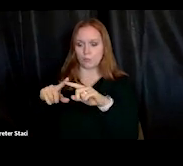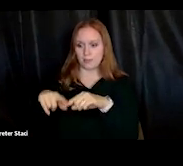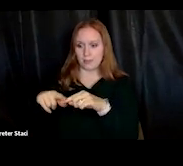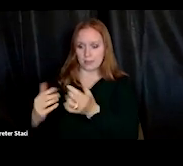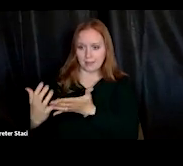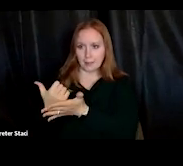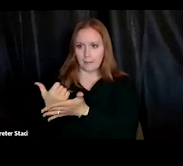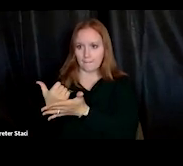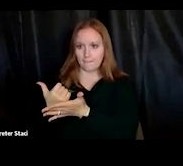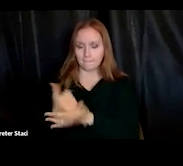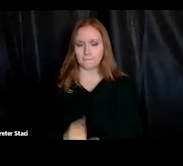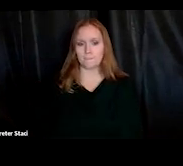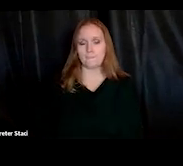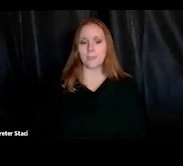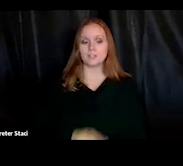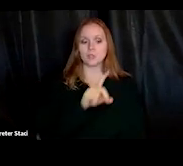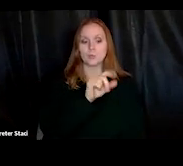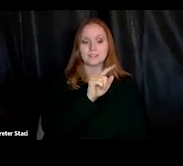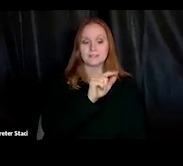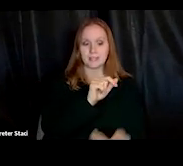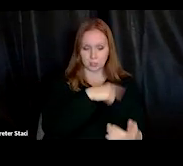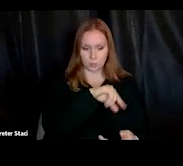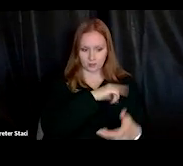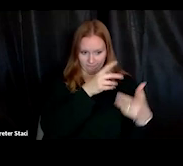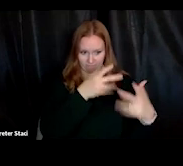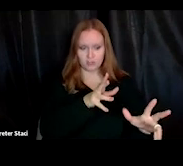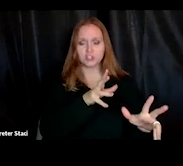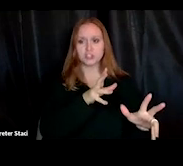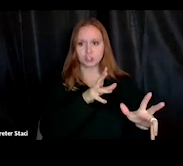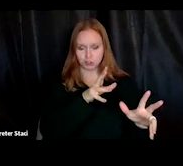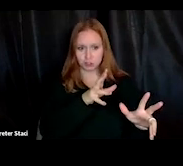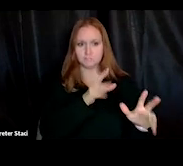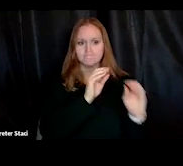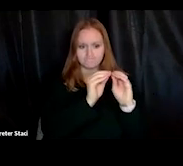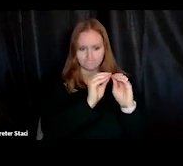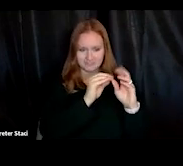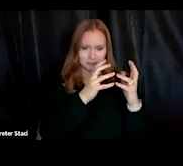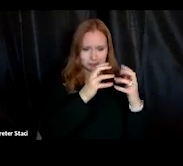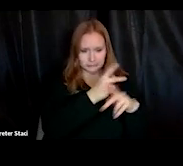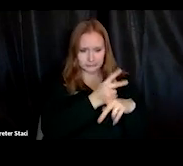So once data quality is cleaned up, if we determine that a project is still struggling with income growth,